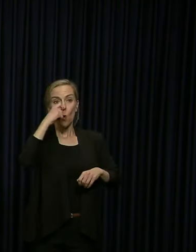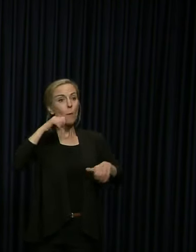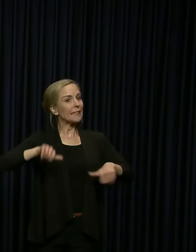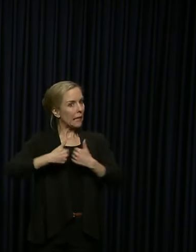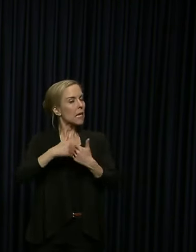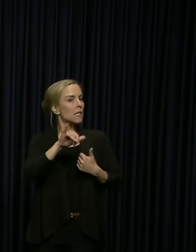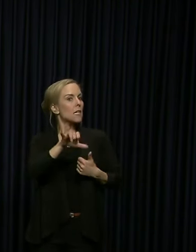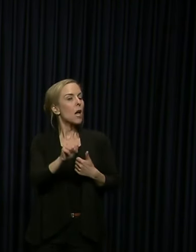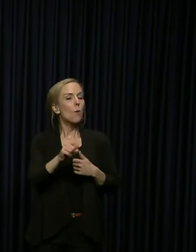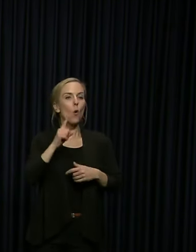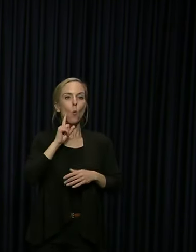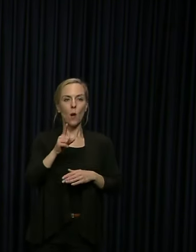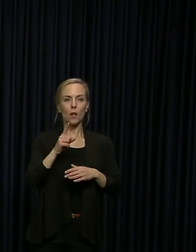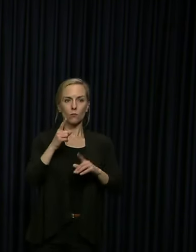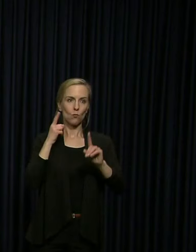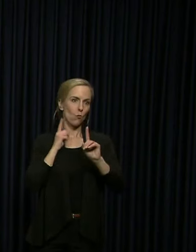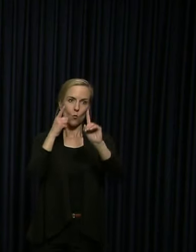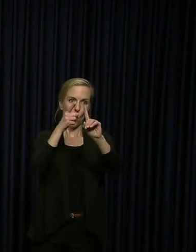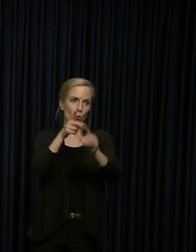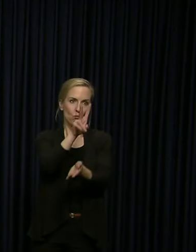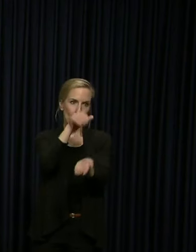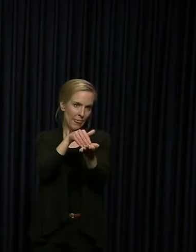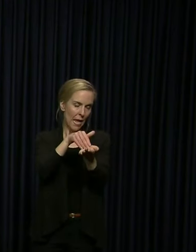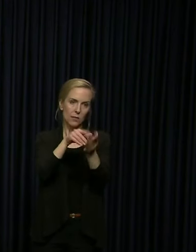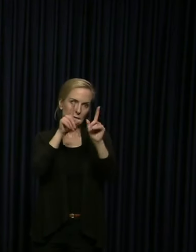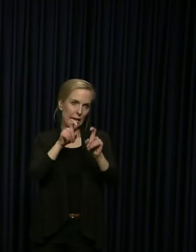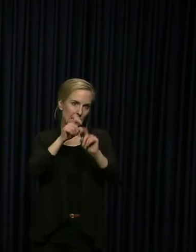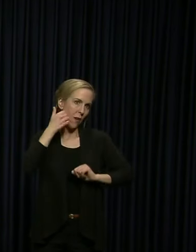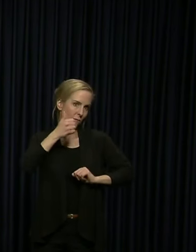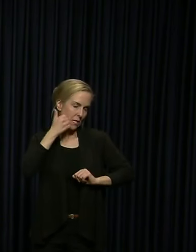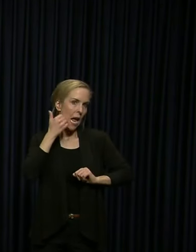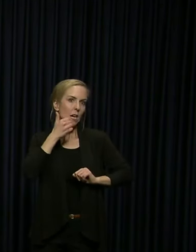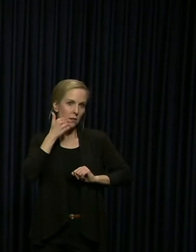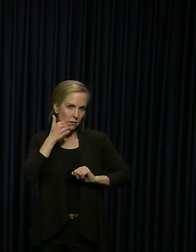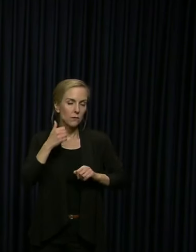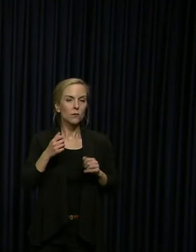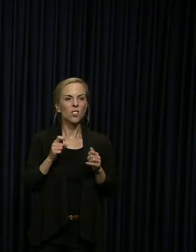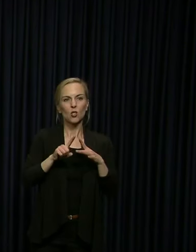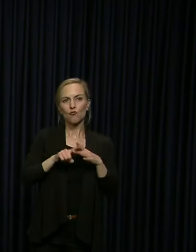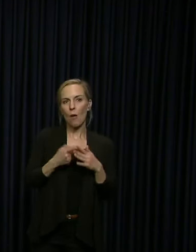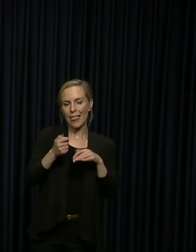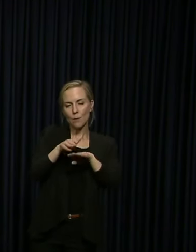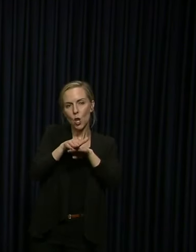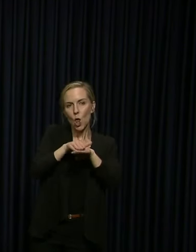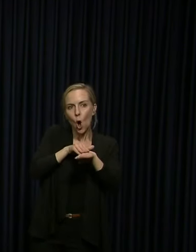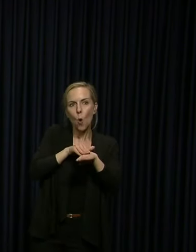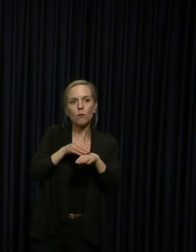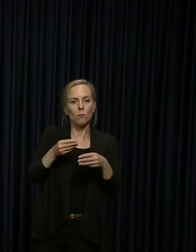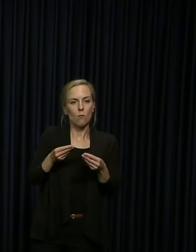IS SUED ME ON THE TRAVEL BAN. WE WON FIRST ROUND OF THAT THAT ASKED FOR A TEMPORARY INJUNCTION.